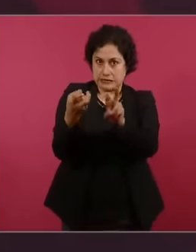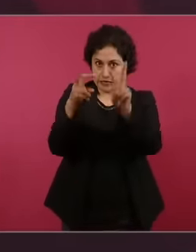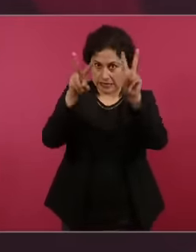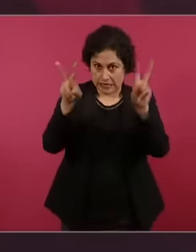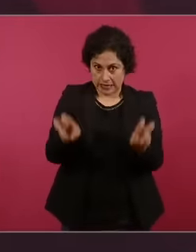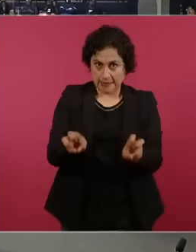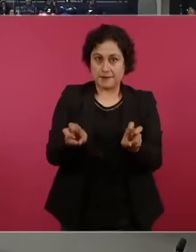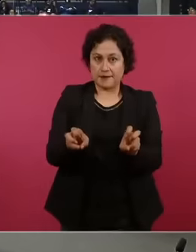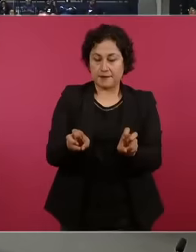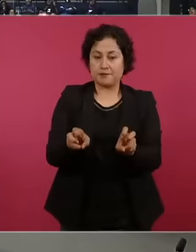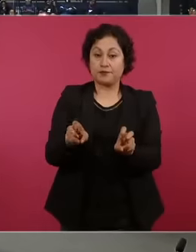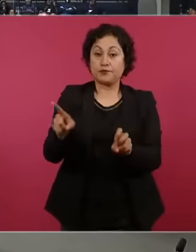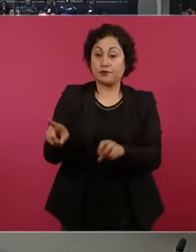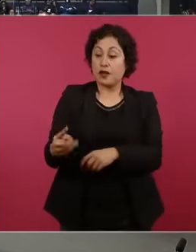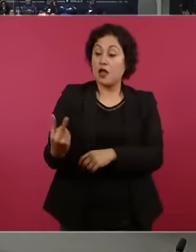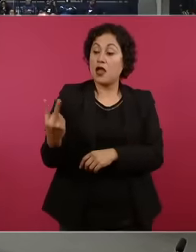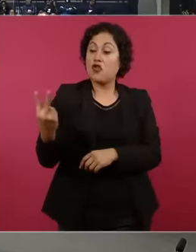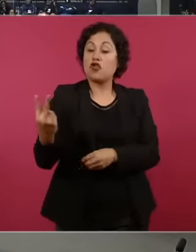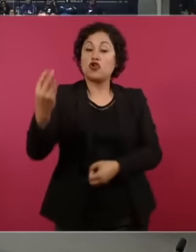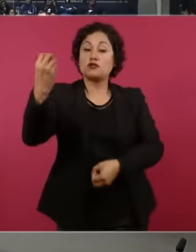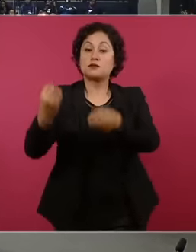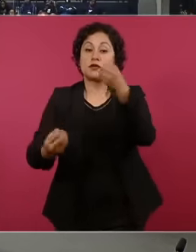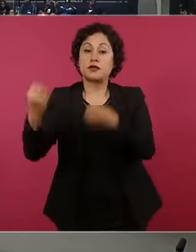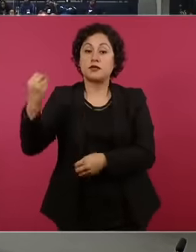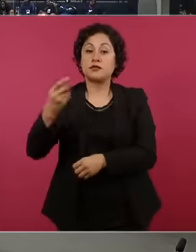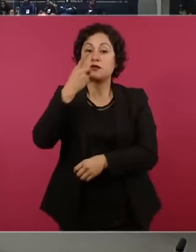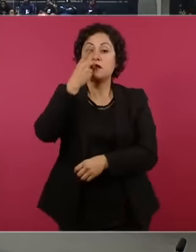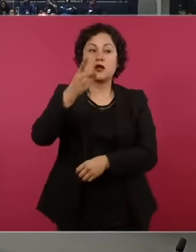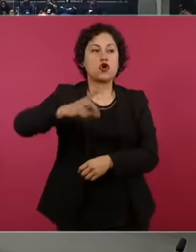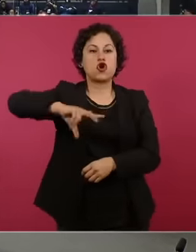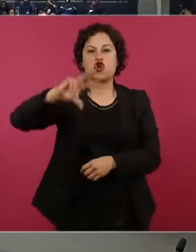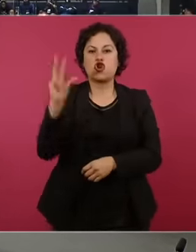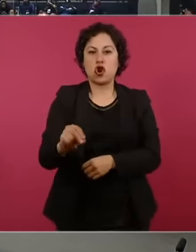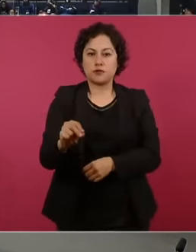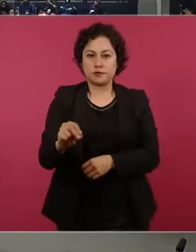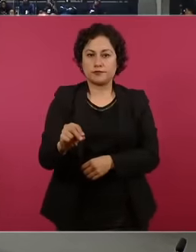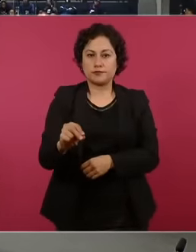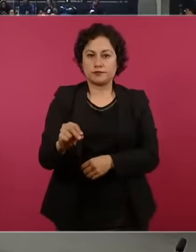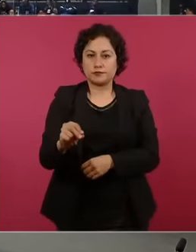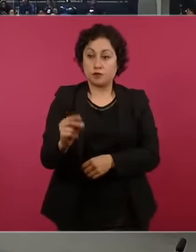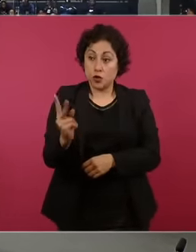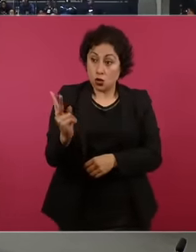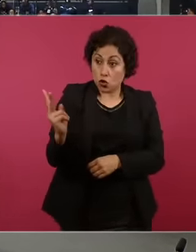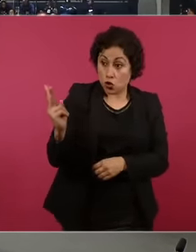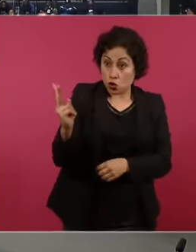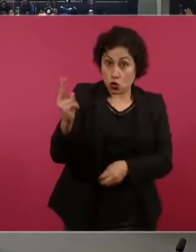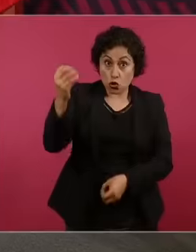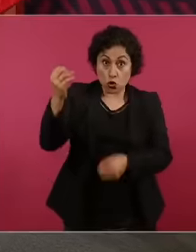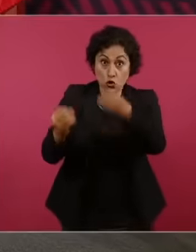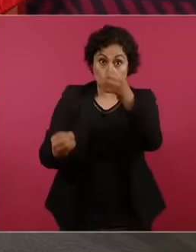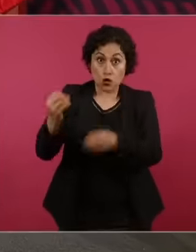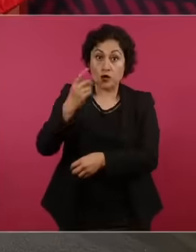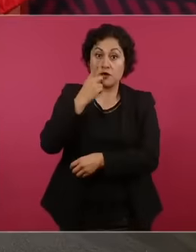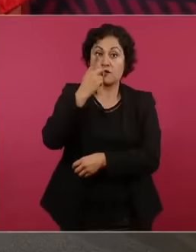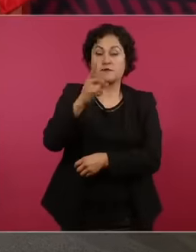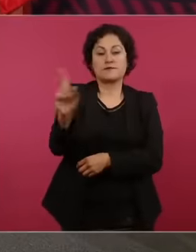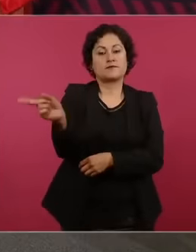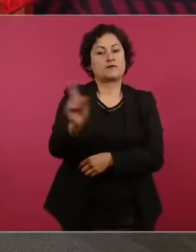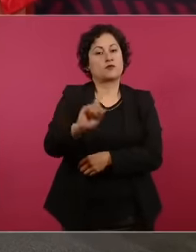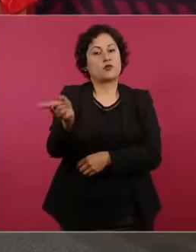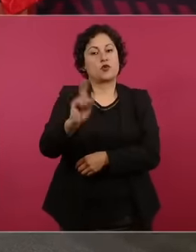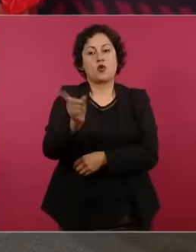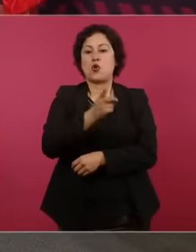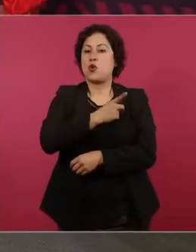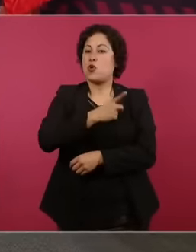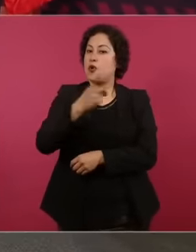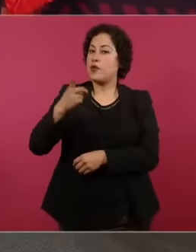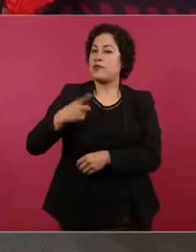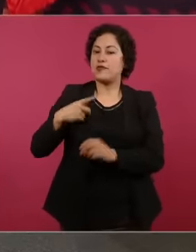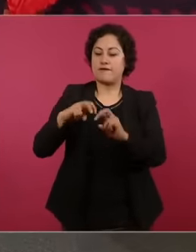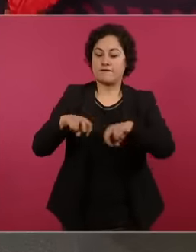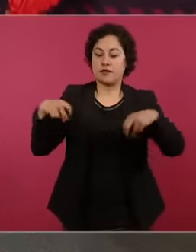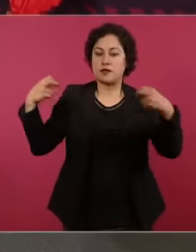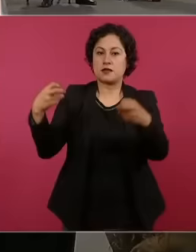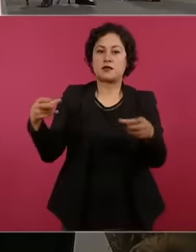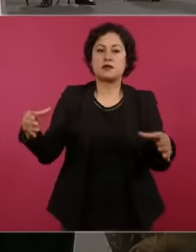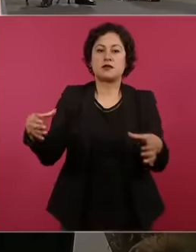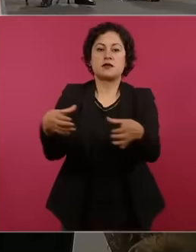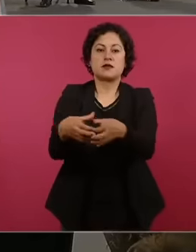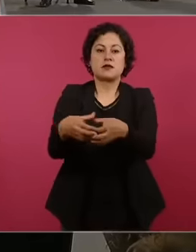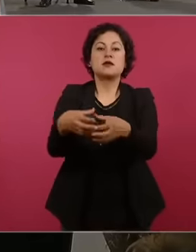two ministers said, "No, it has to." attend the court the collegiate court against the project